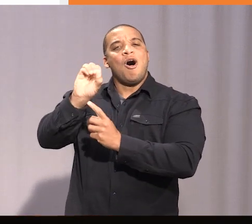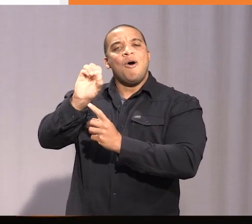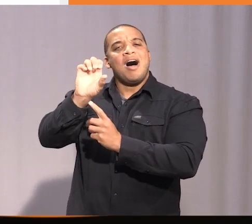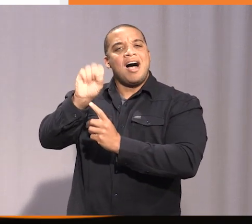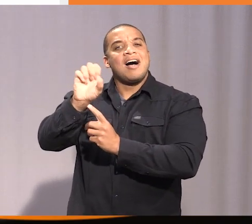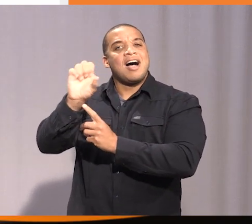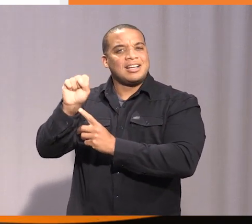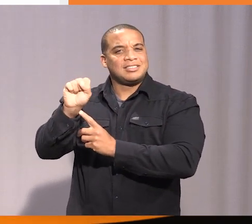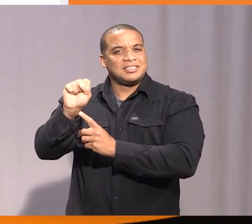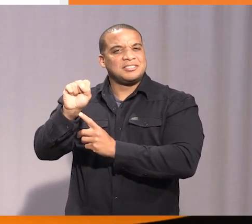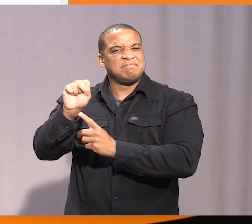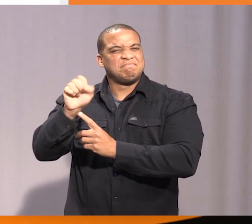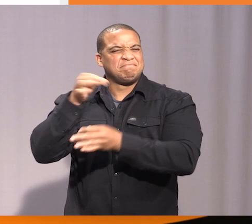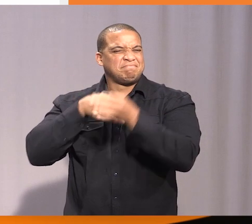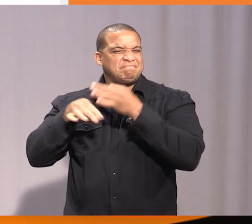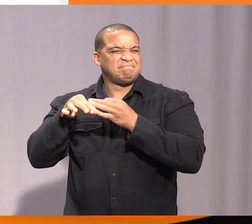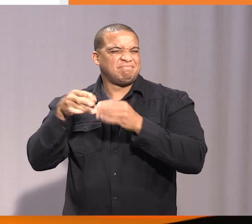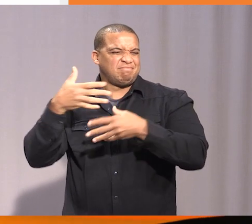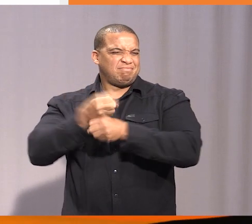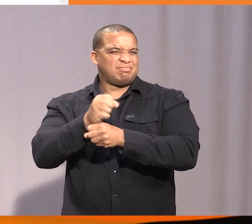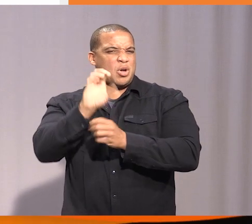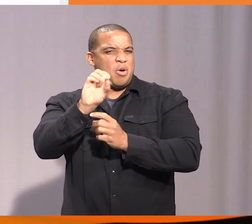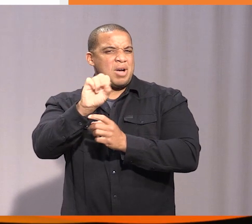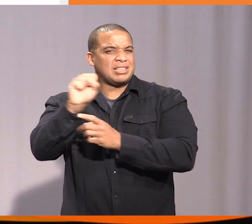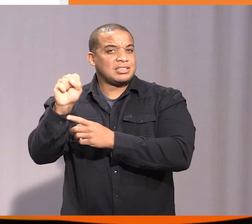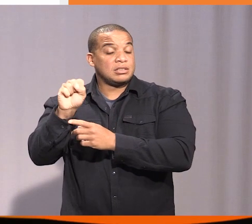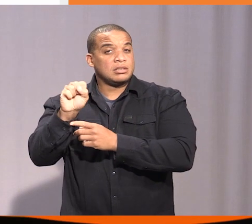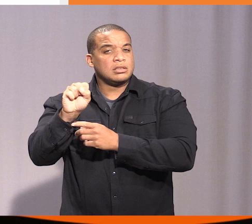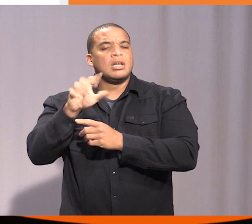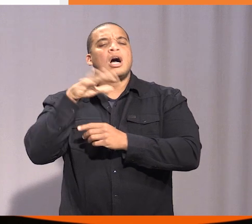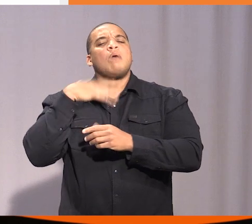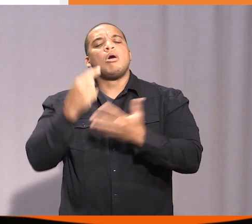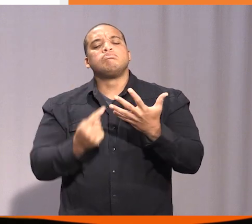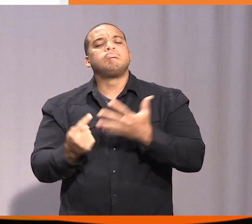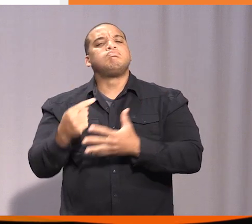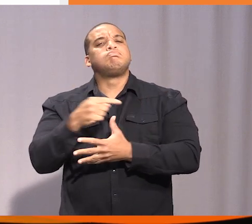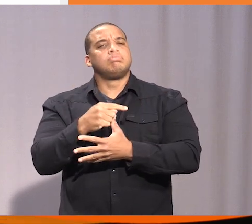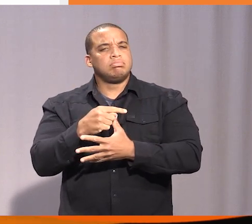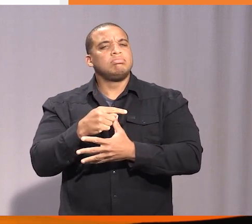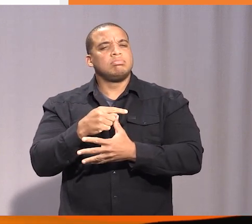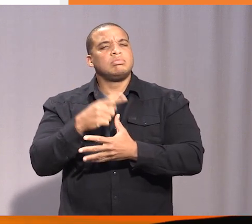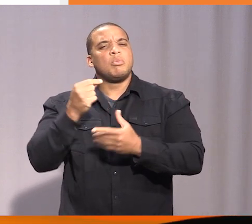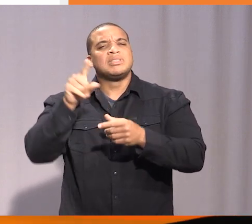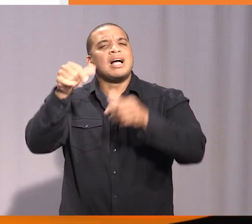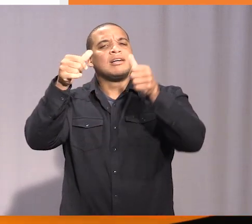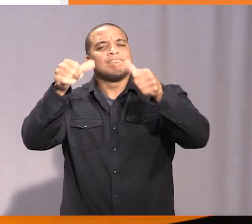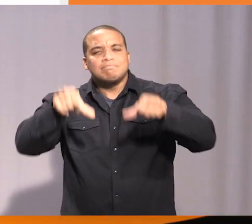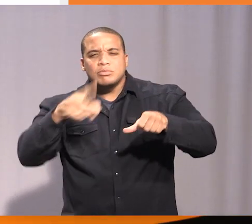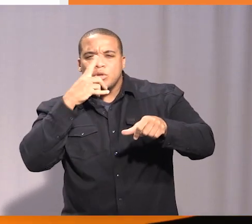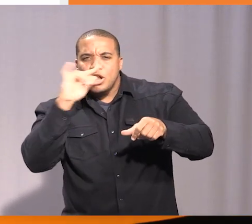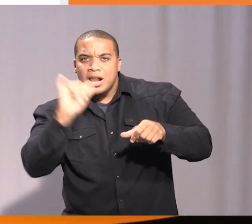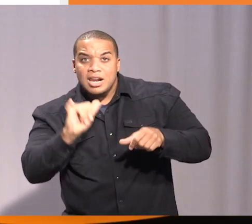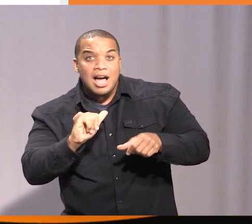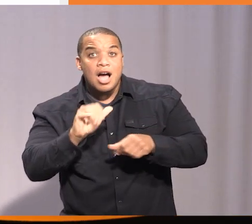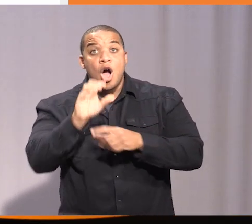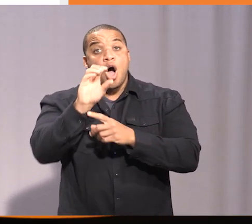which may be utilized. So just to reiterate what's on the page, the Office of Specialized Services seeks